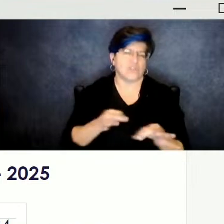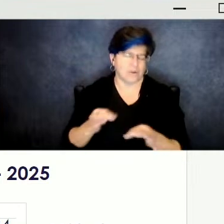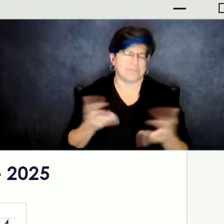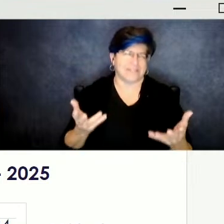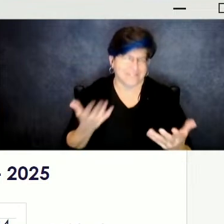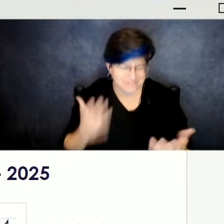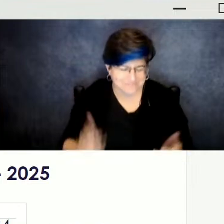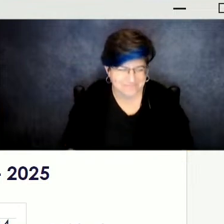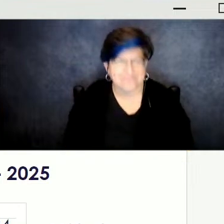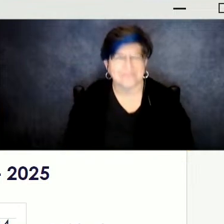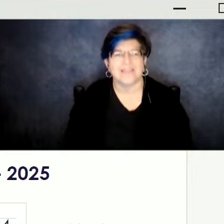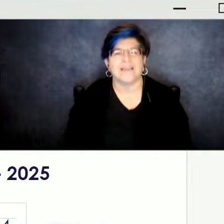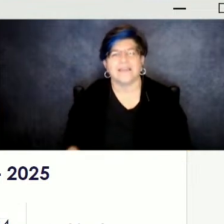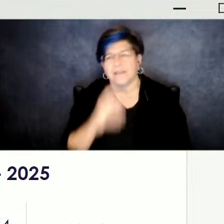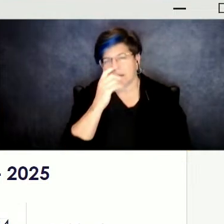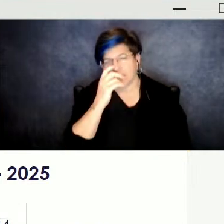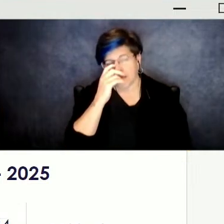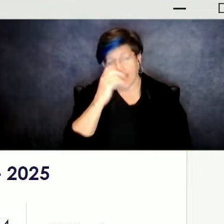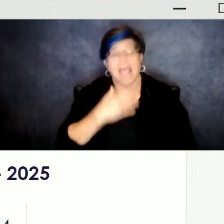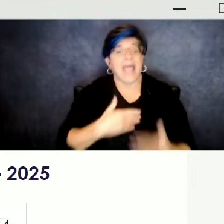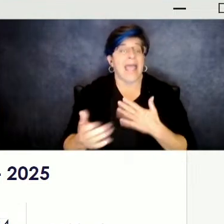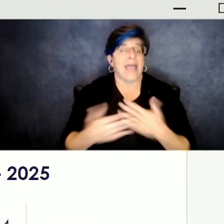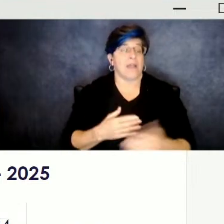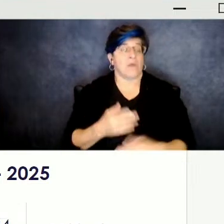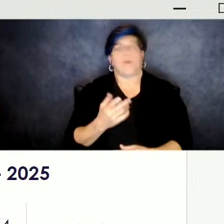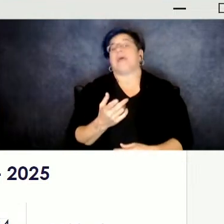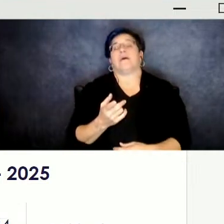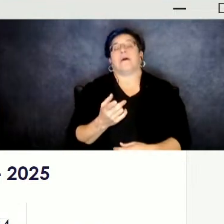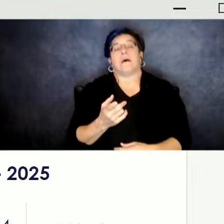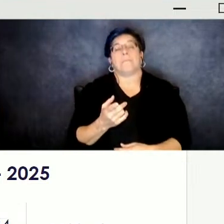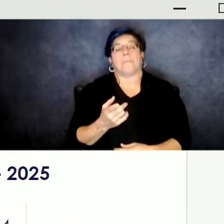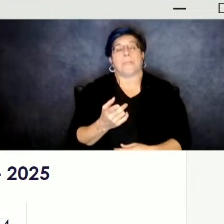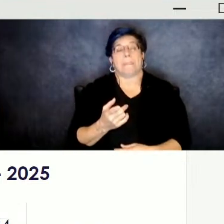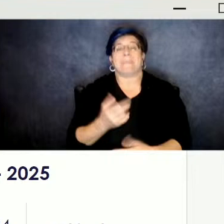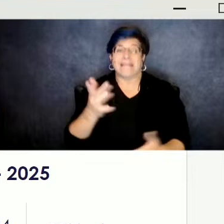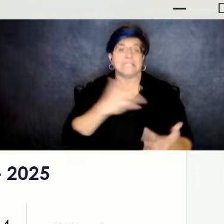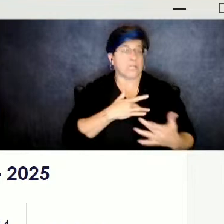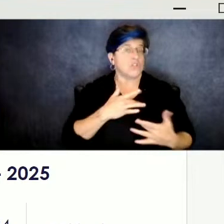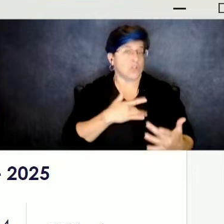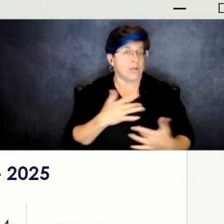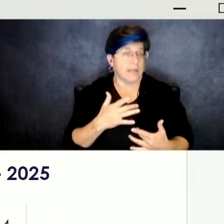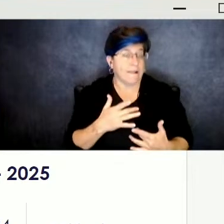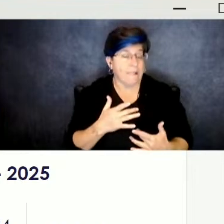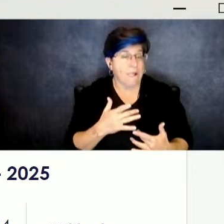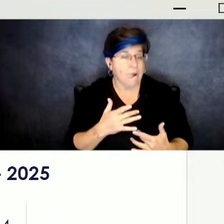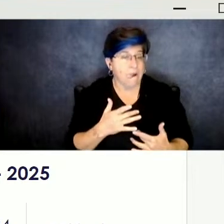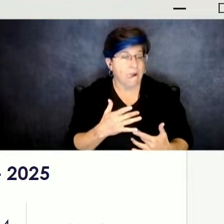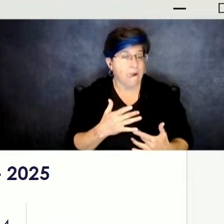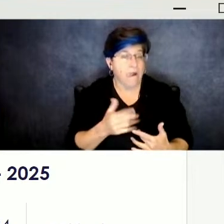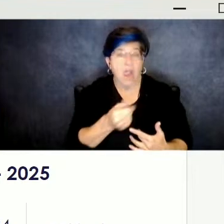PROBABLY NOT THE BEST DESCRIPTION OF THIS BUT YOU GUYS KNOW WHAT I'M TALKING